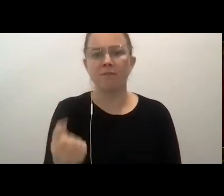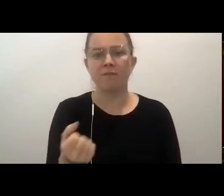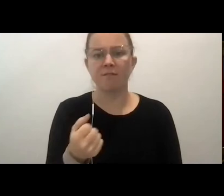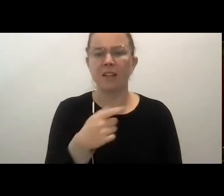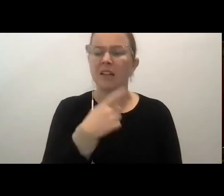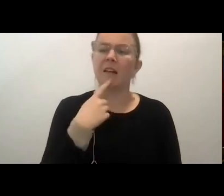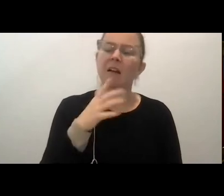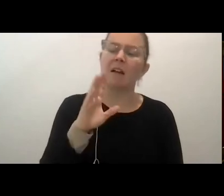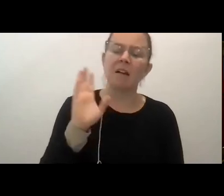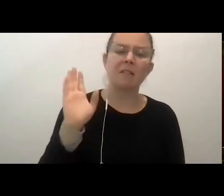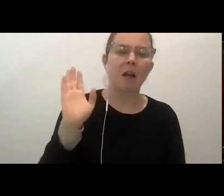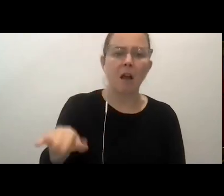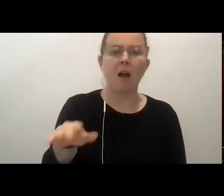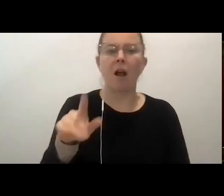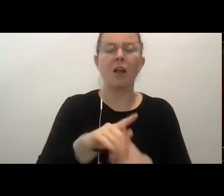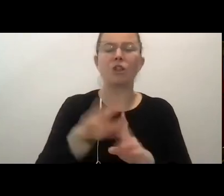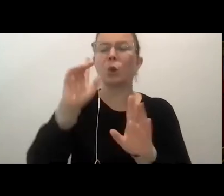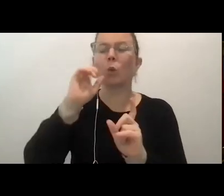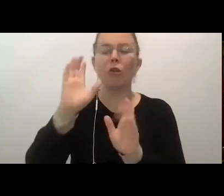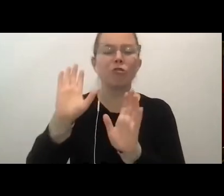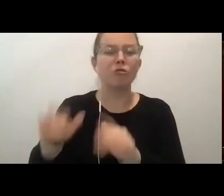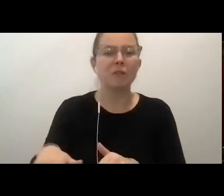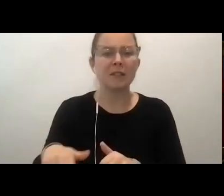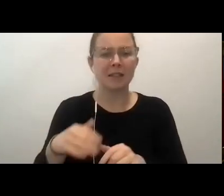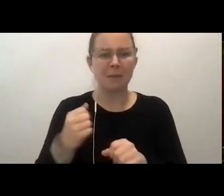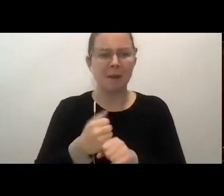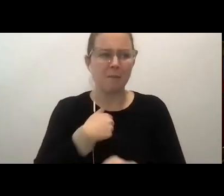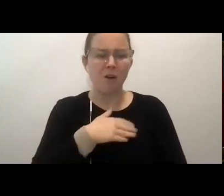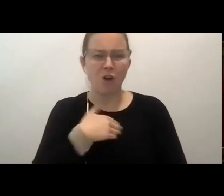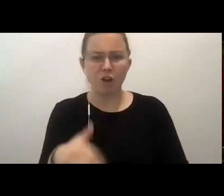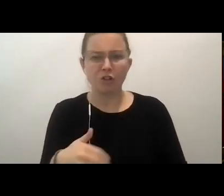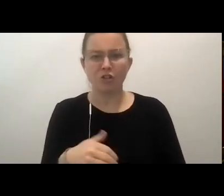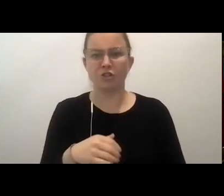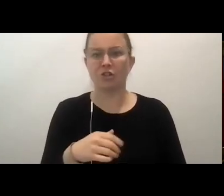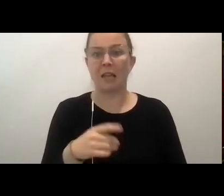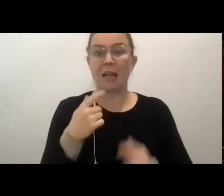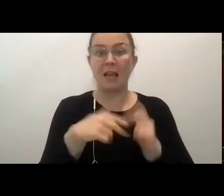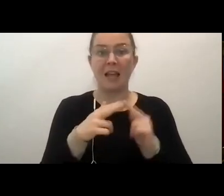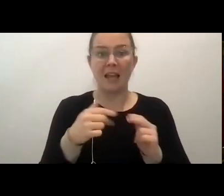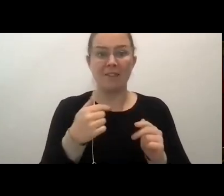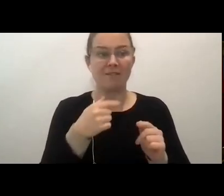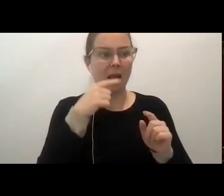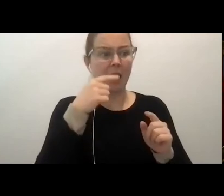they get tired of talking to you. It would hurt when they would laugh at me when I didn't hear the right thing.